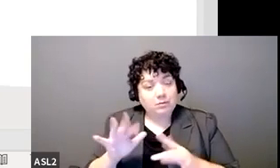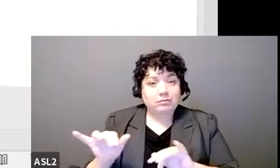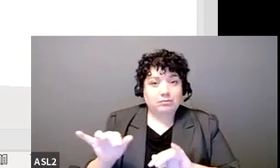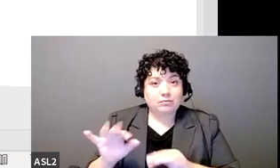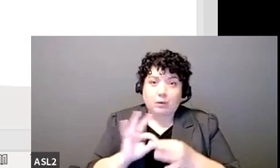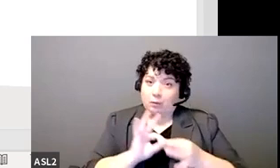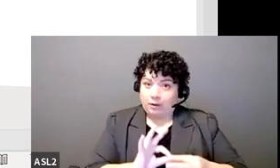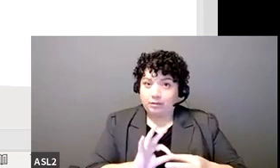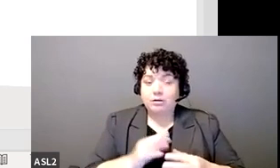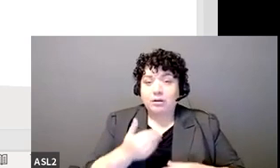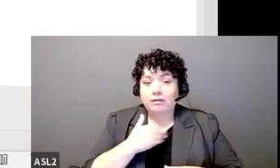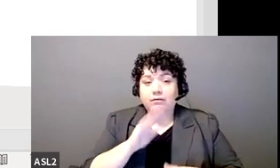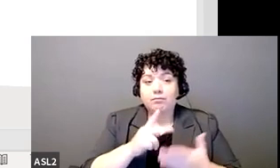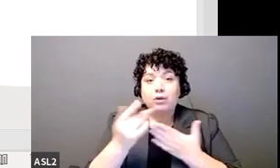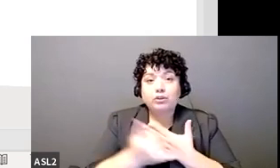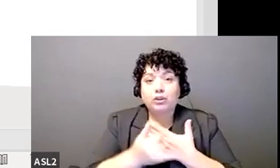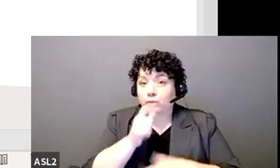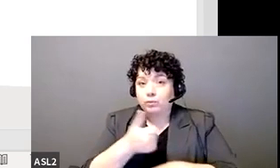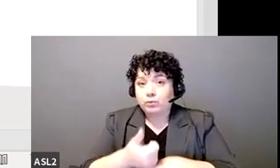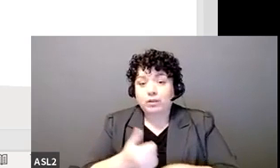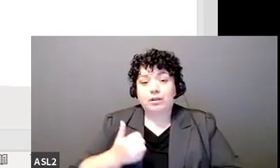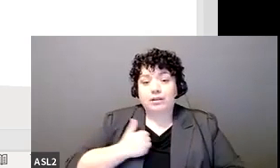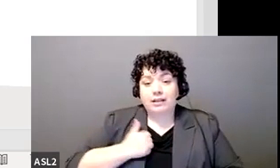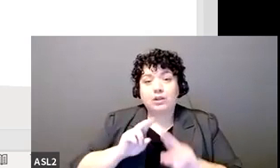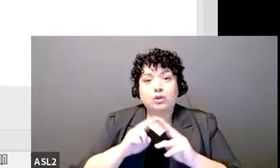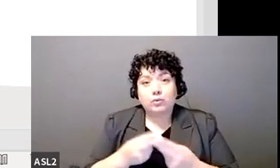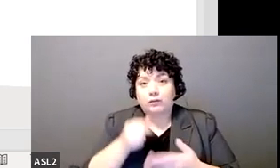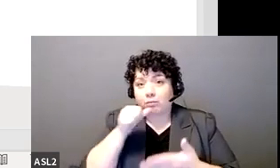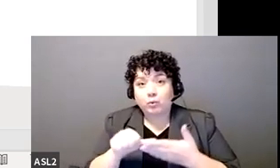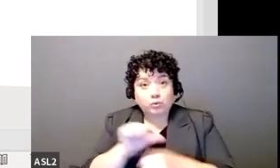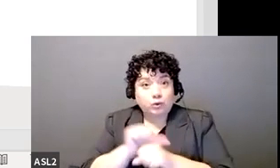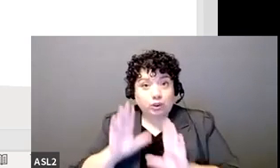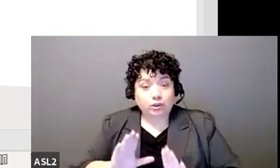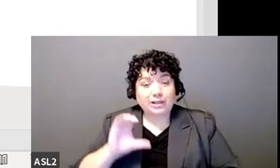project facilitated by the Canadian Union of Postal Workers called the Special Needs and